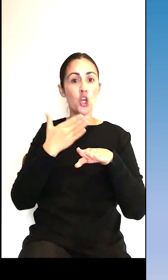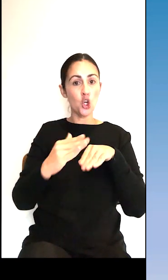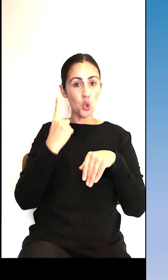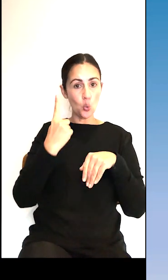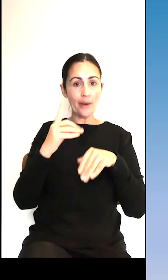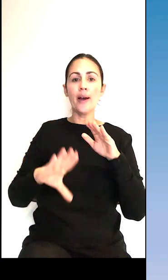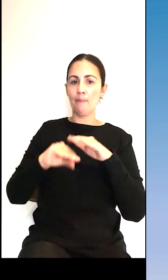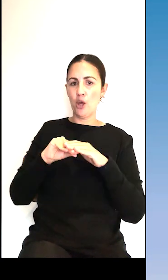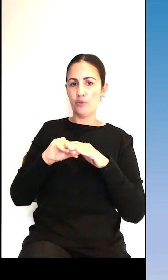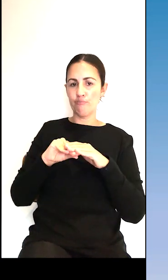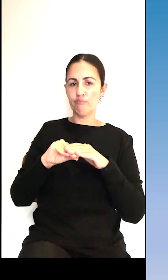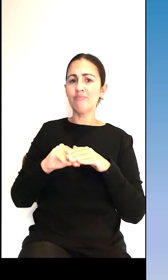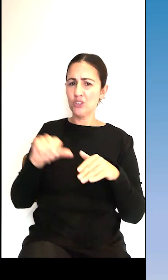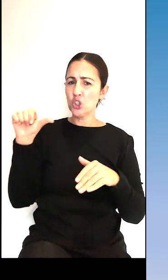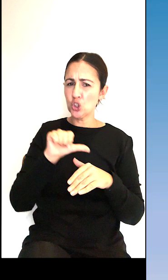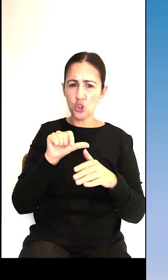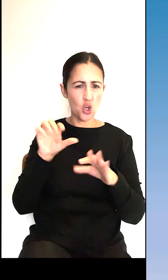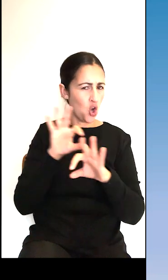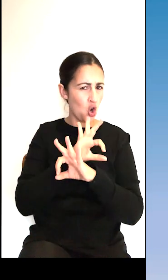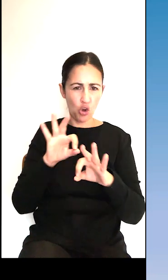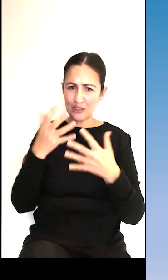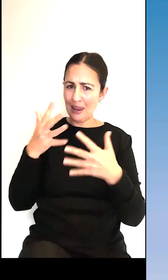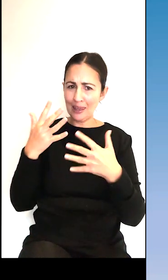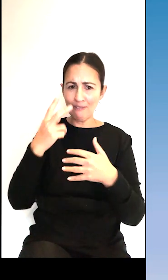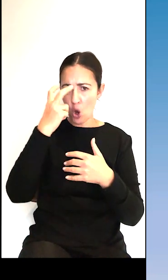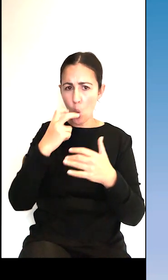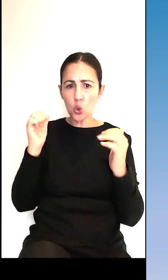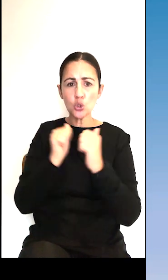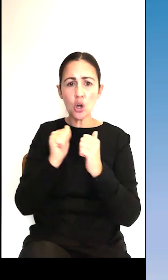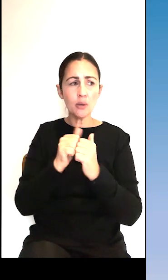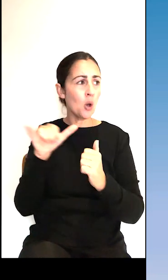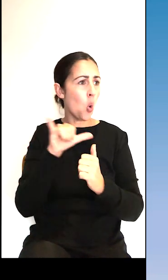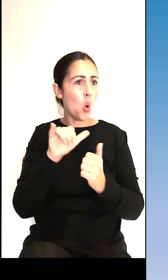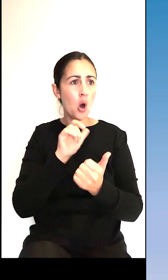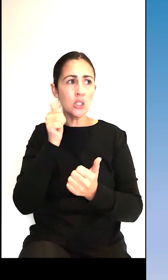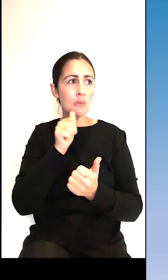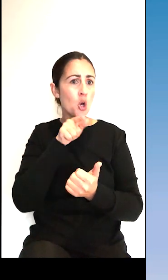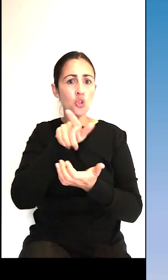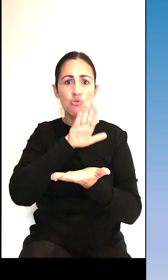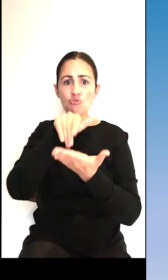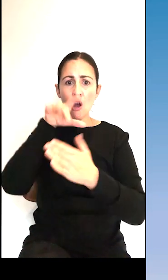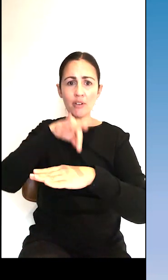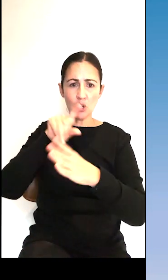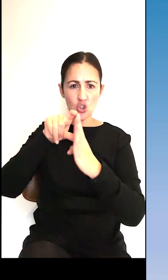That would be my recommendation - to remove old ones and upload new ones, But if you forget to remove the old one, it's okay.